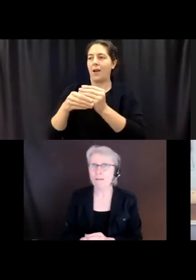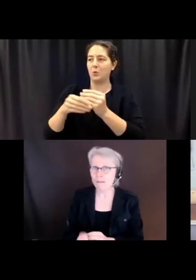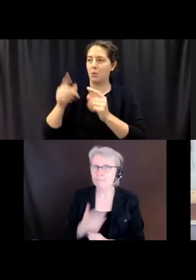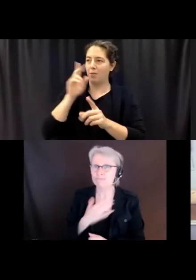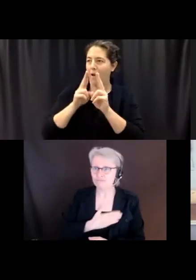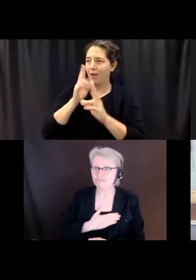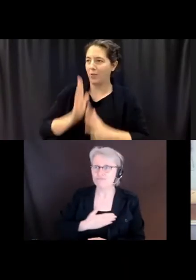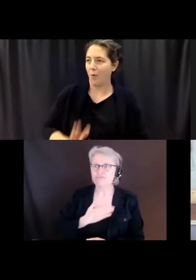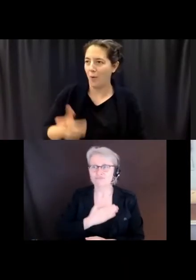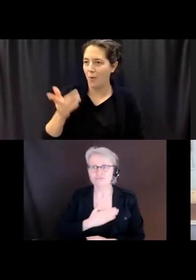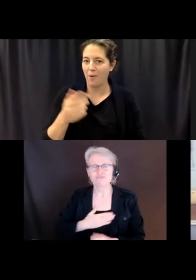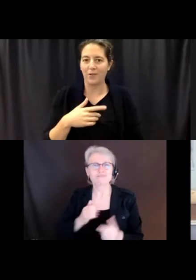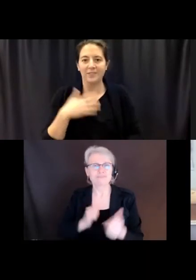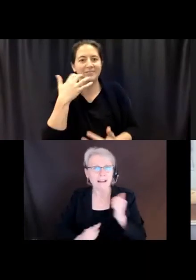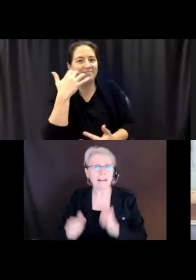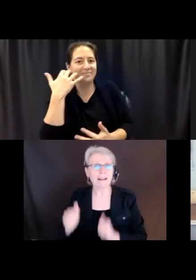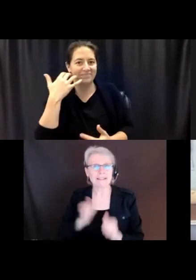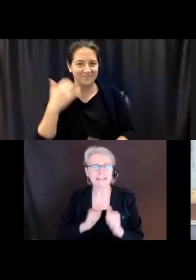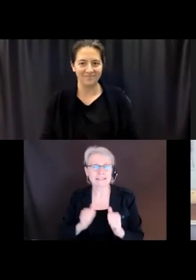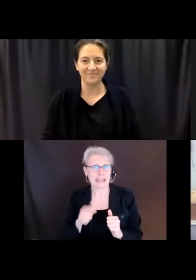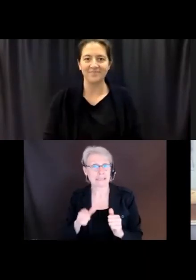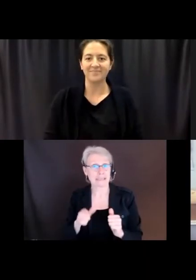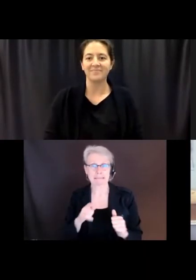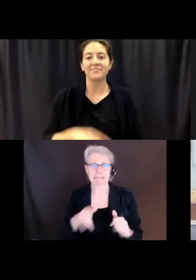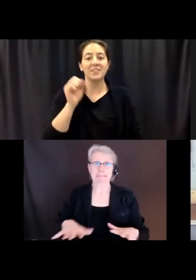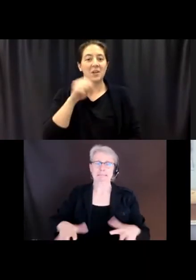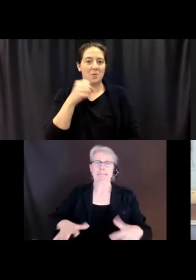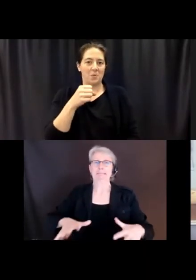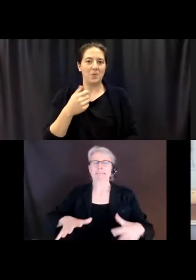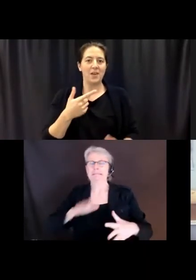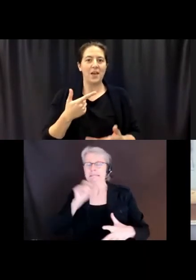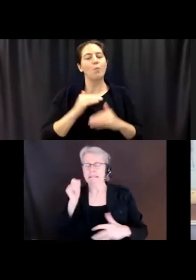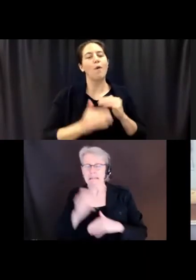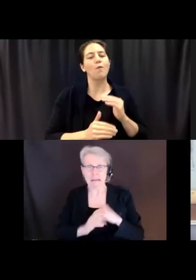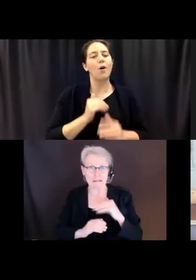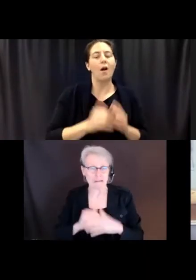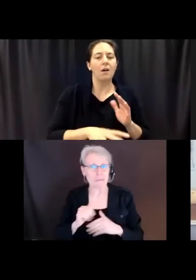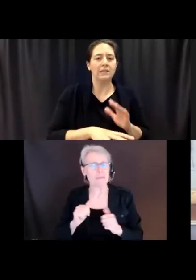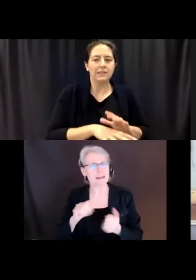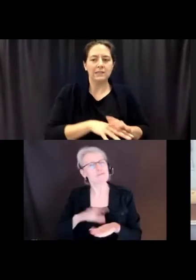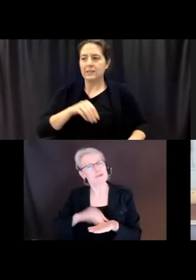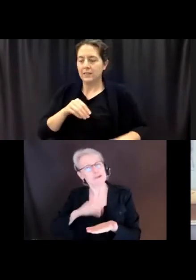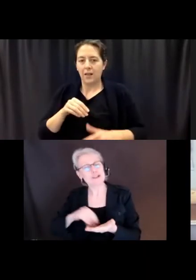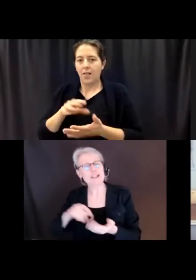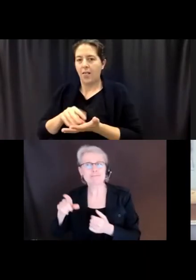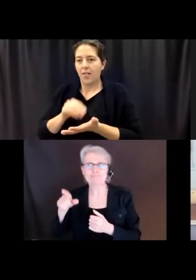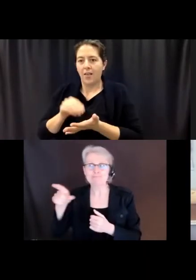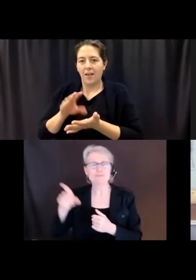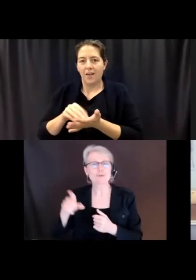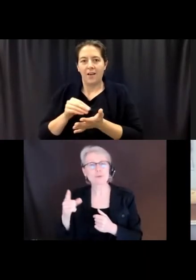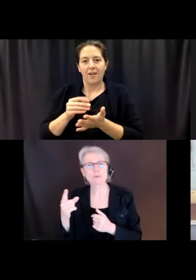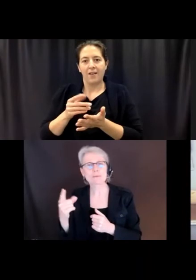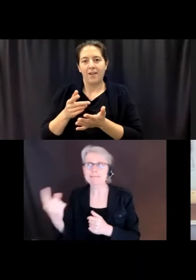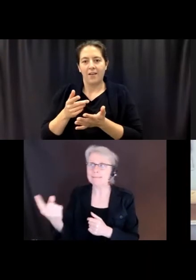OUT OF MY COMFORT ZONE AND LEARNING TO TAKE DIRECTION. I'M NORMALLY THE PERSON THAT GIVES